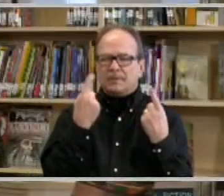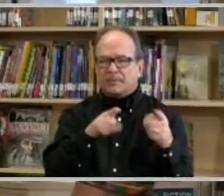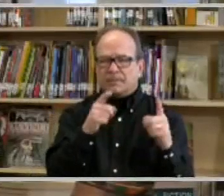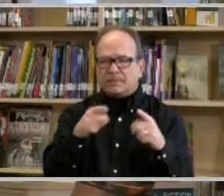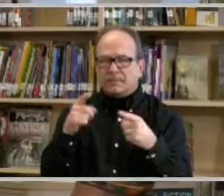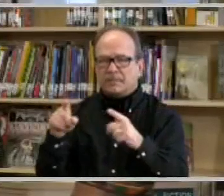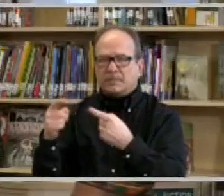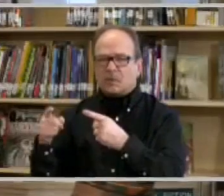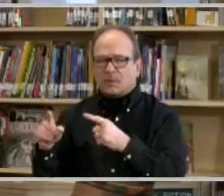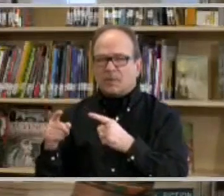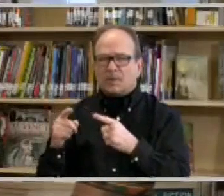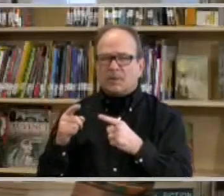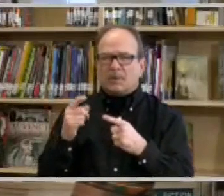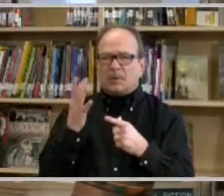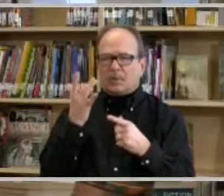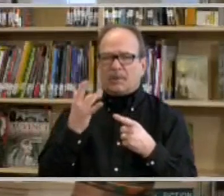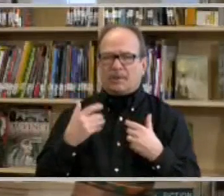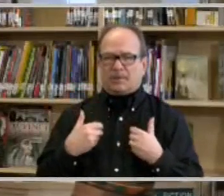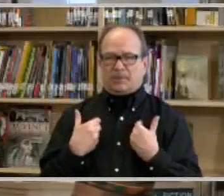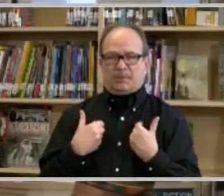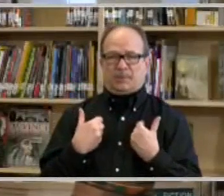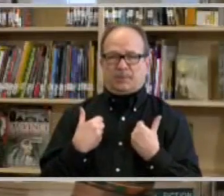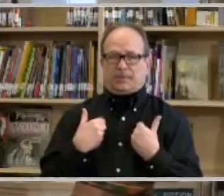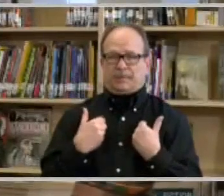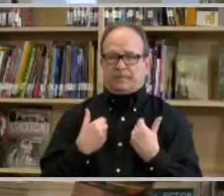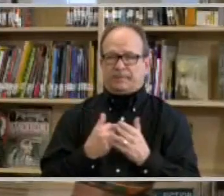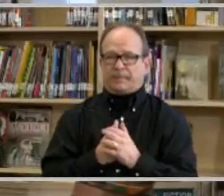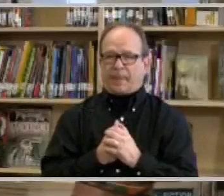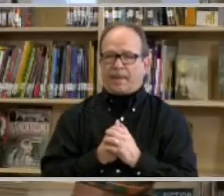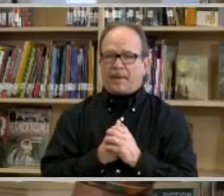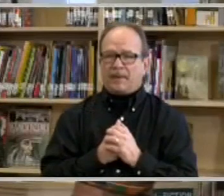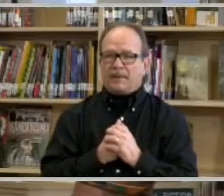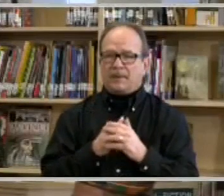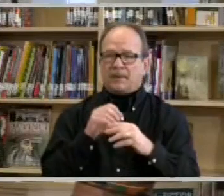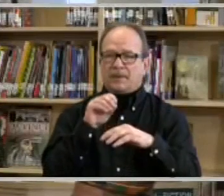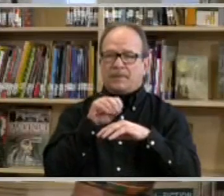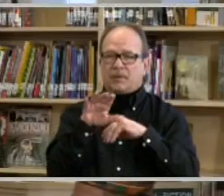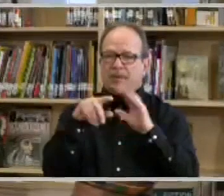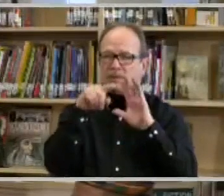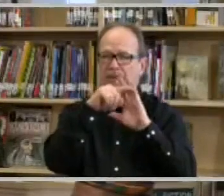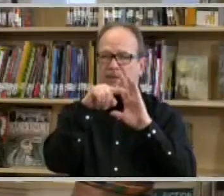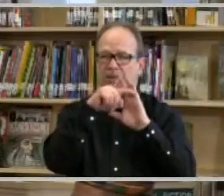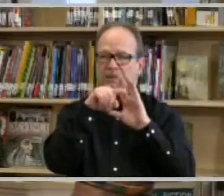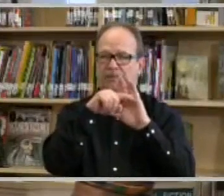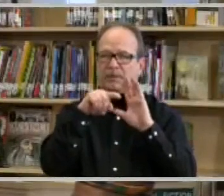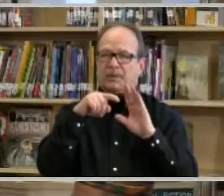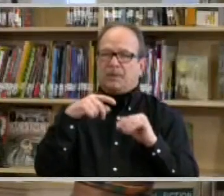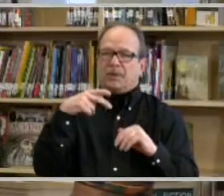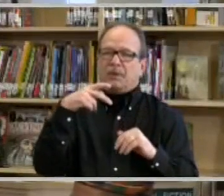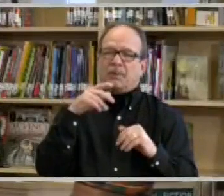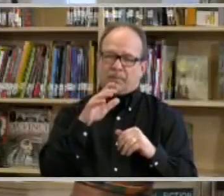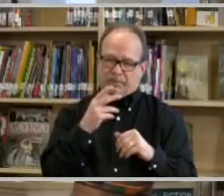ON BECAUSE A LOT OF OUR YOUTH HAVE CAVED INTO THE INFLUENCE OF